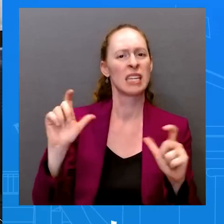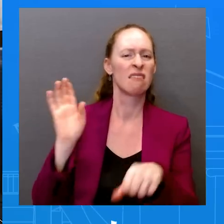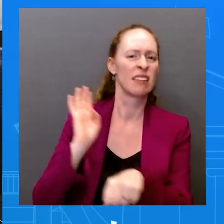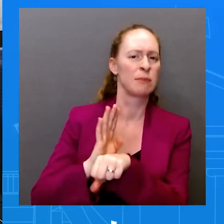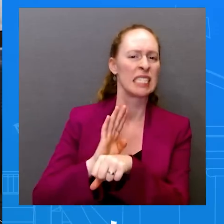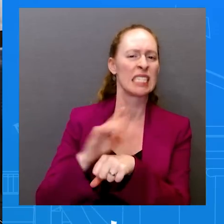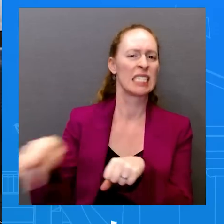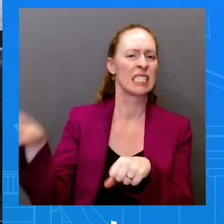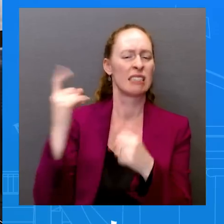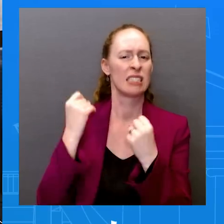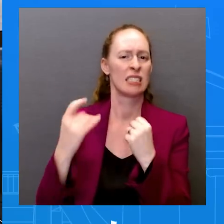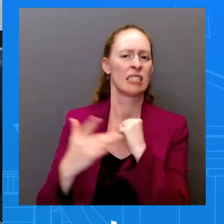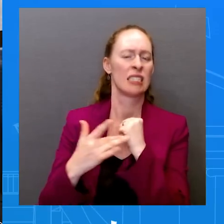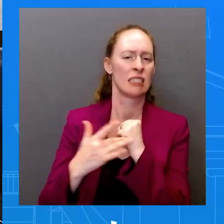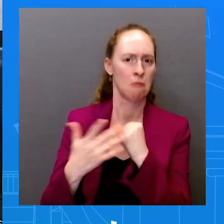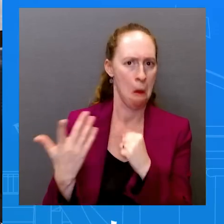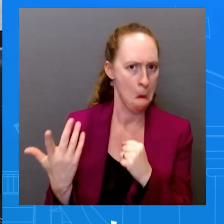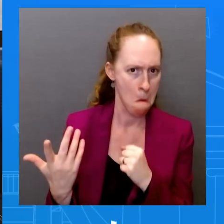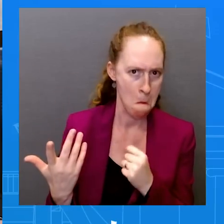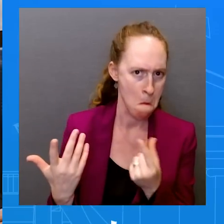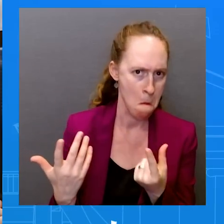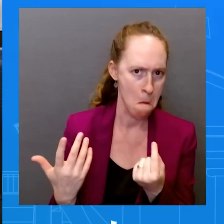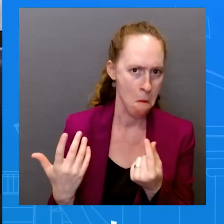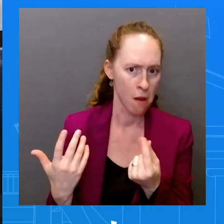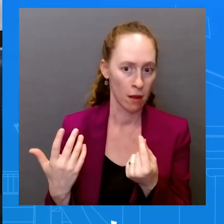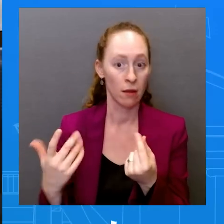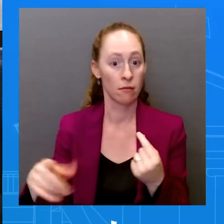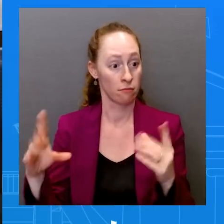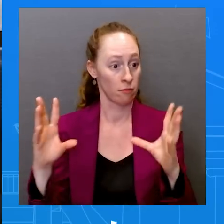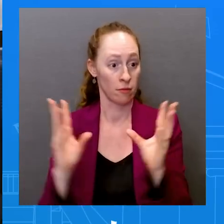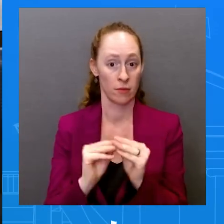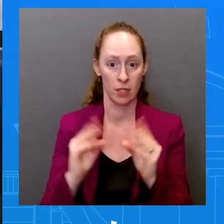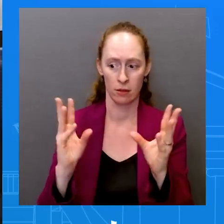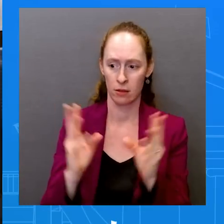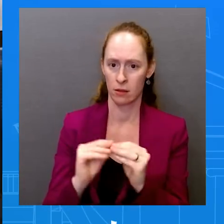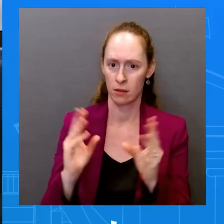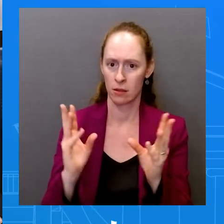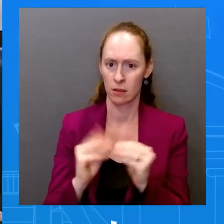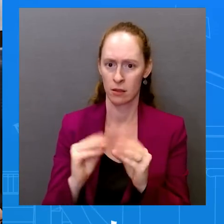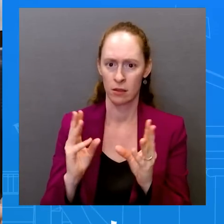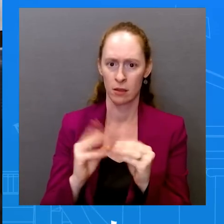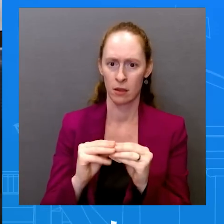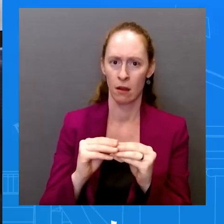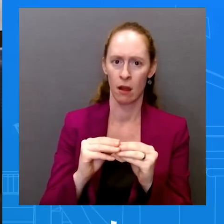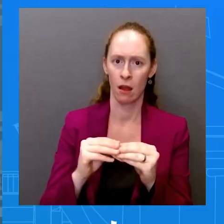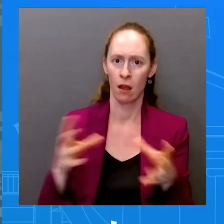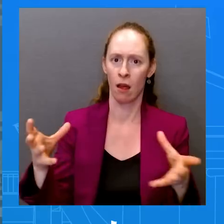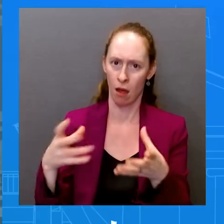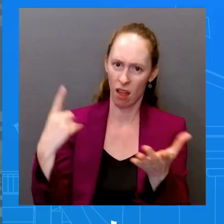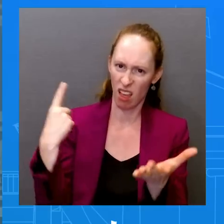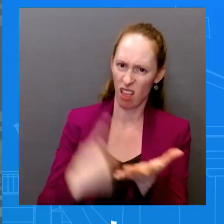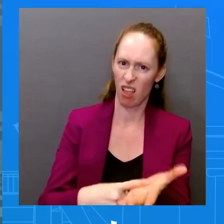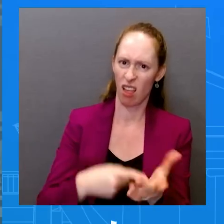to participate in such a session and, you know, why did you decide to have such a meeting now. Ms. Jean-Pierre: So, look, this is, as you know,